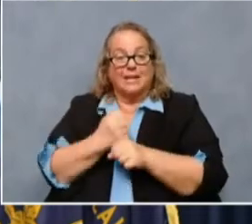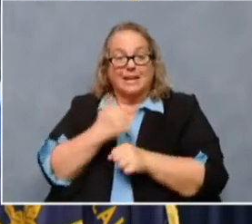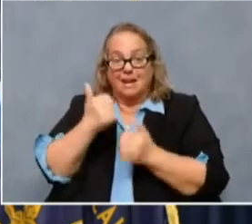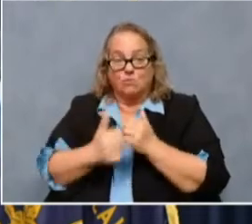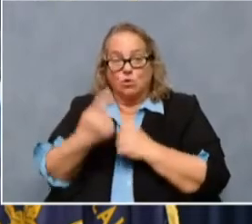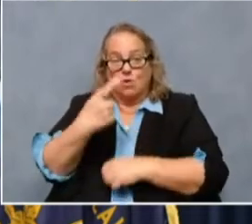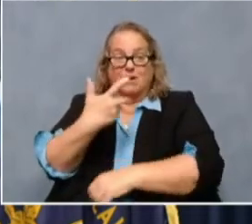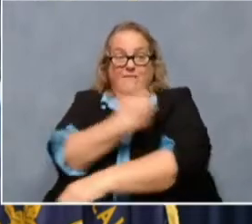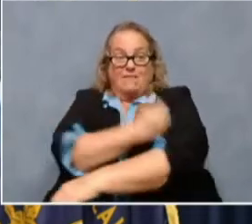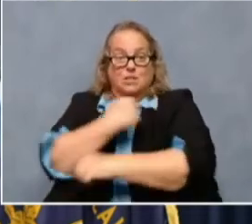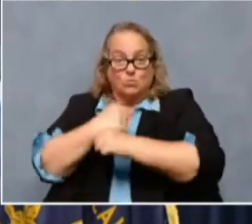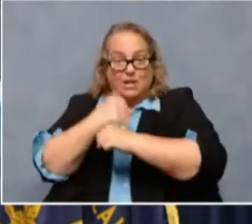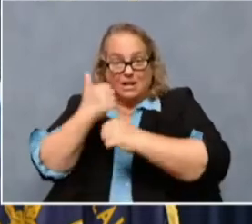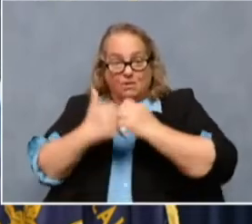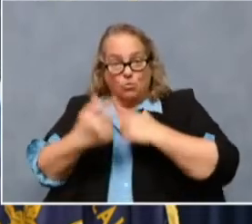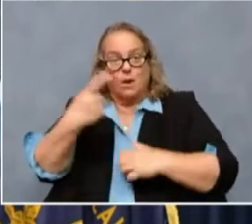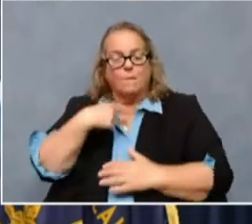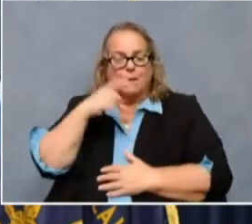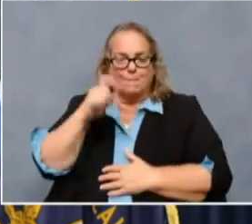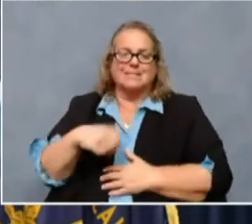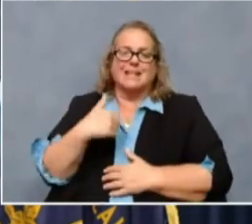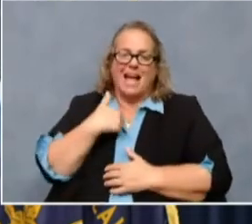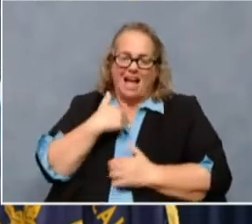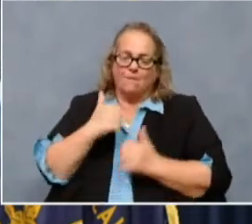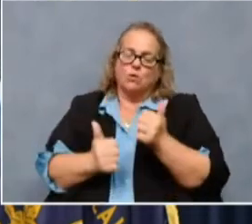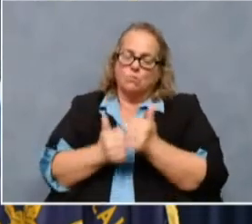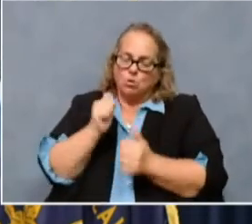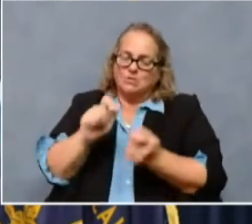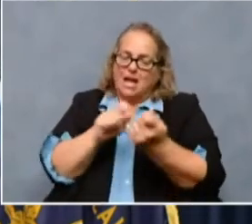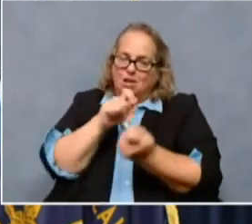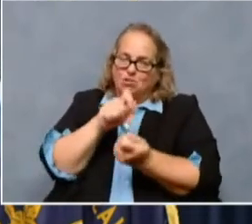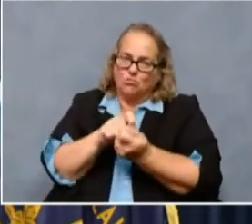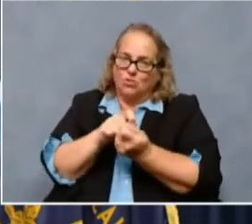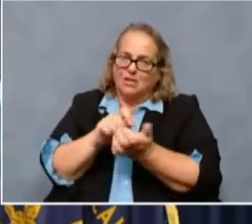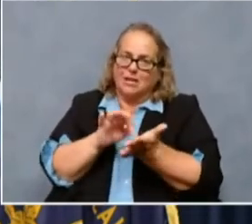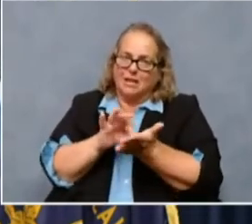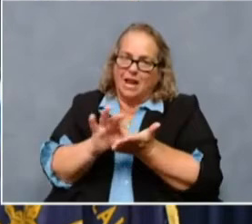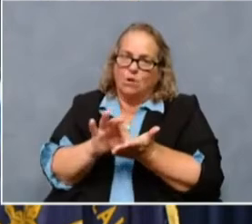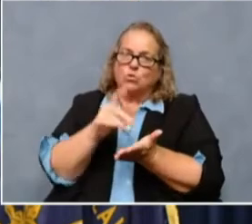have the most accurate count of who is and who isn't. So the number I'm going